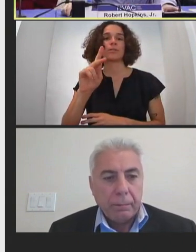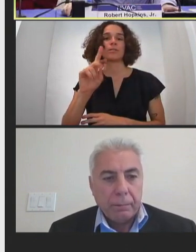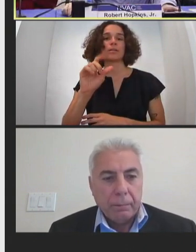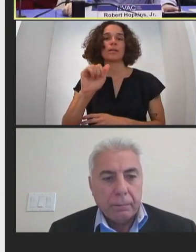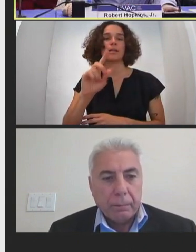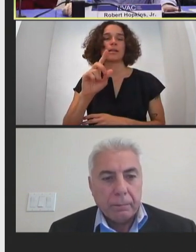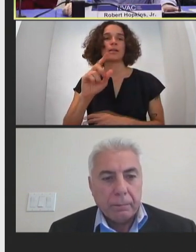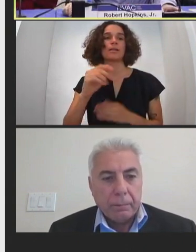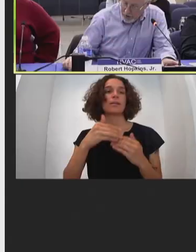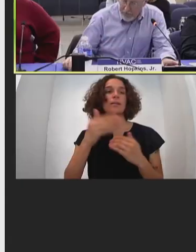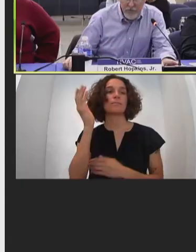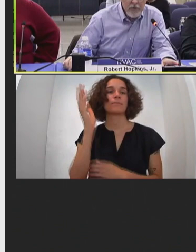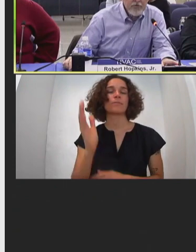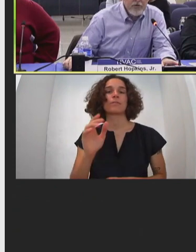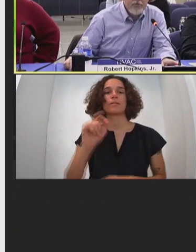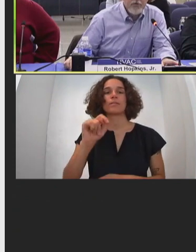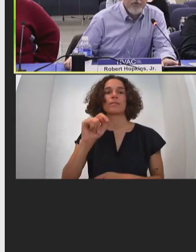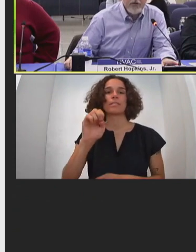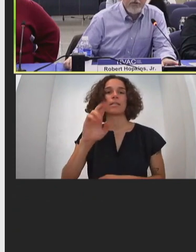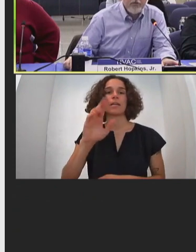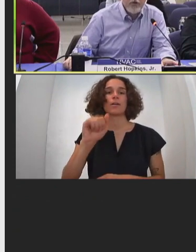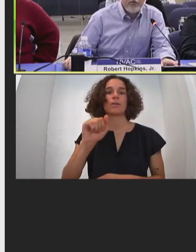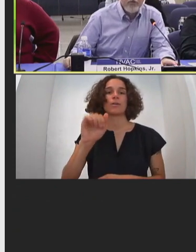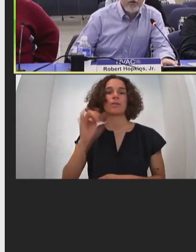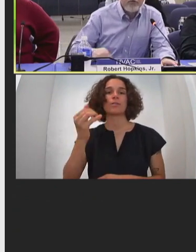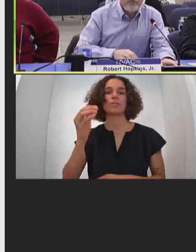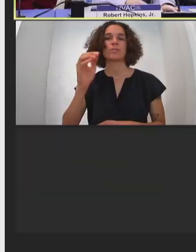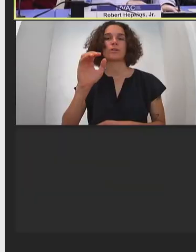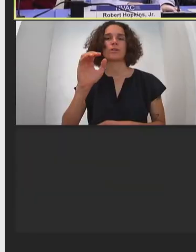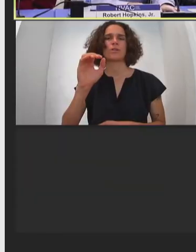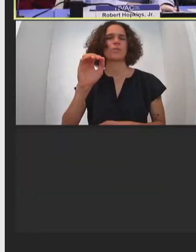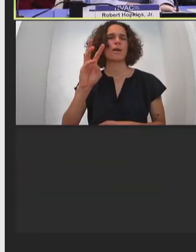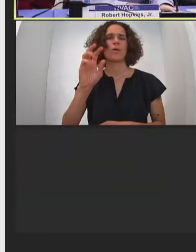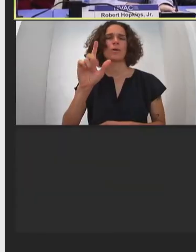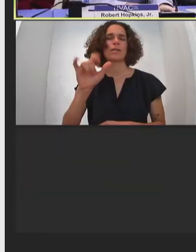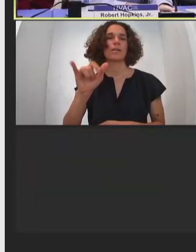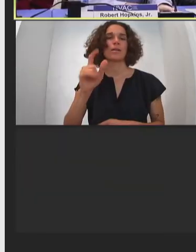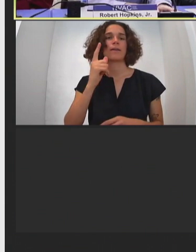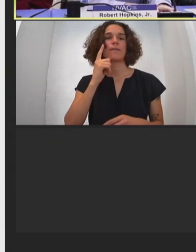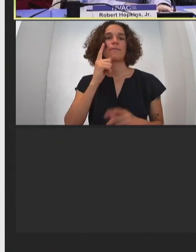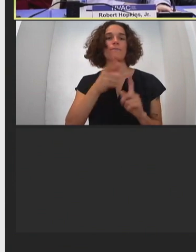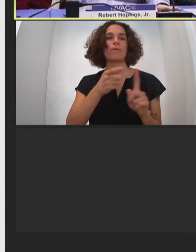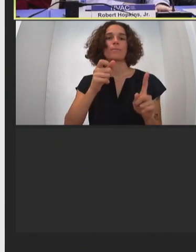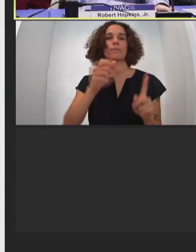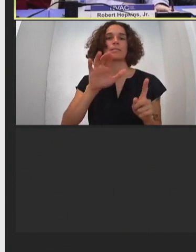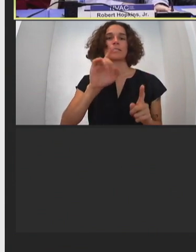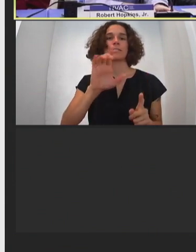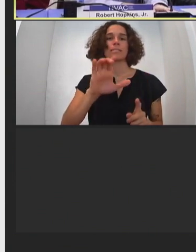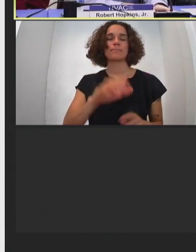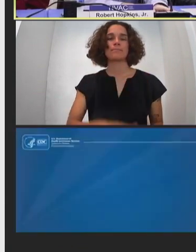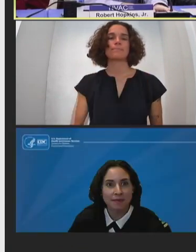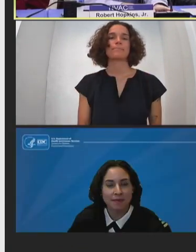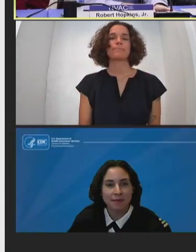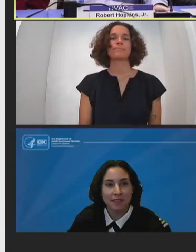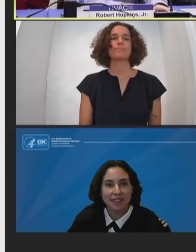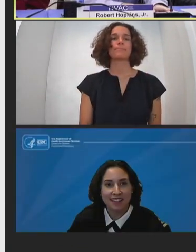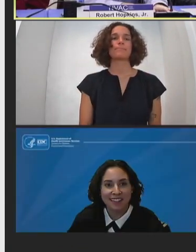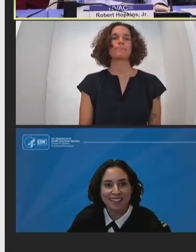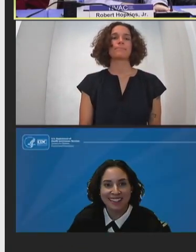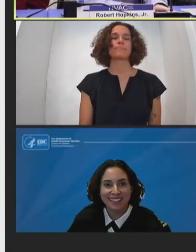Tara Jatlaoui from Centers for Disease Control and Prevention.